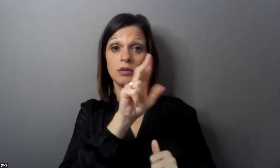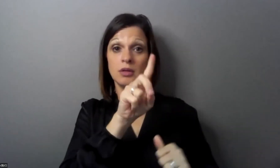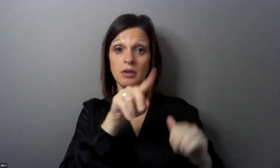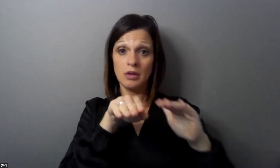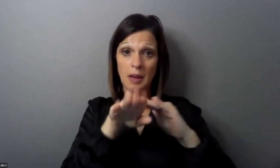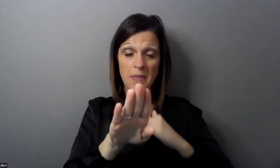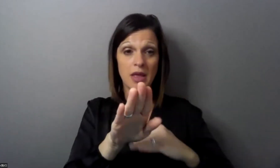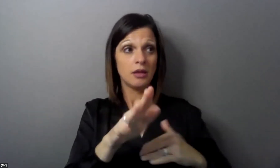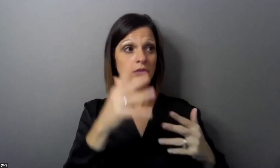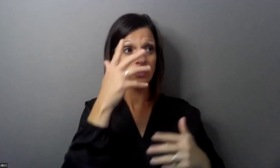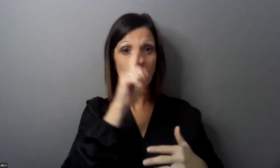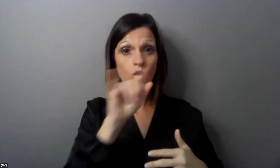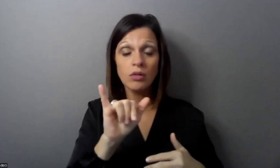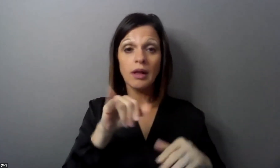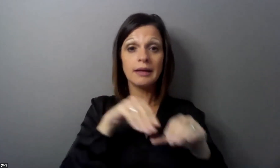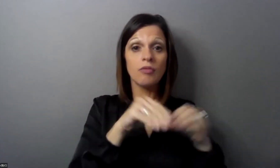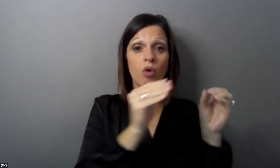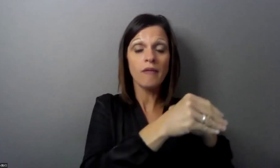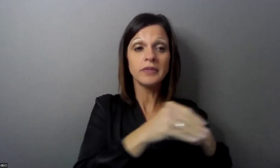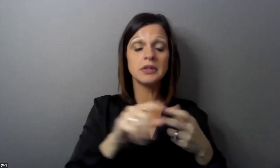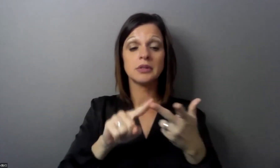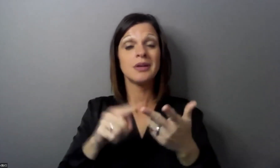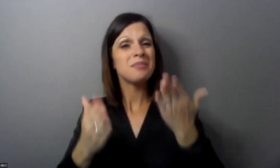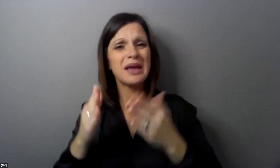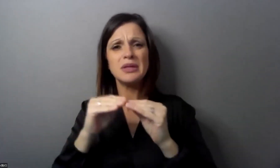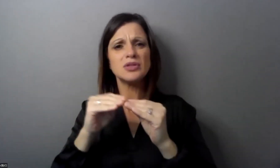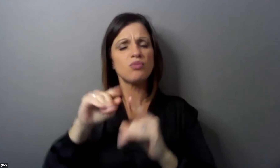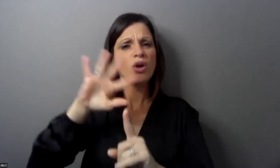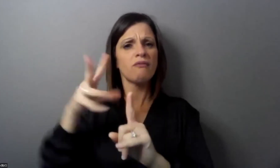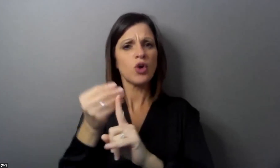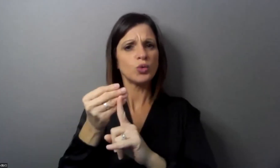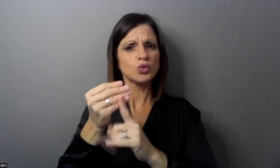within the entire healthcare system that they work in.